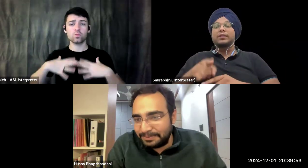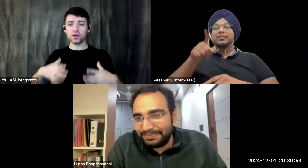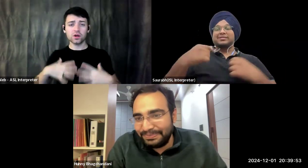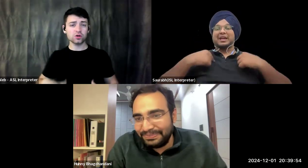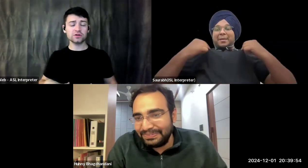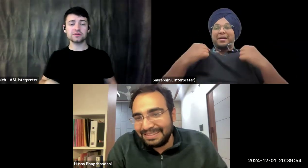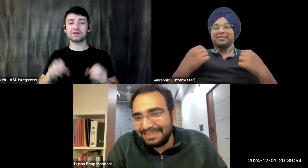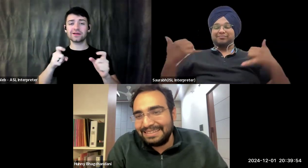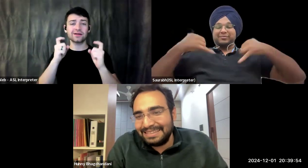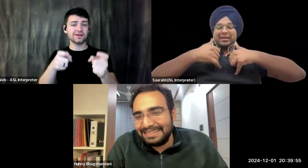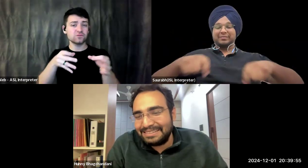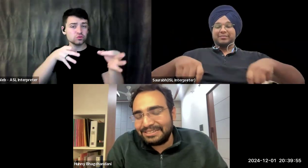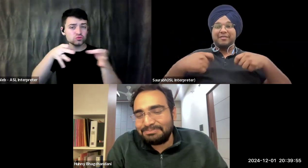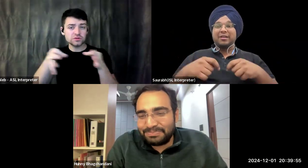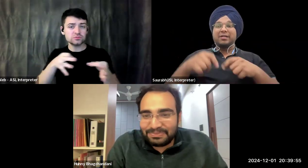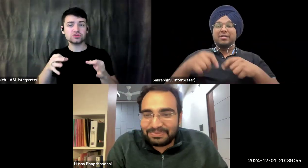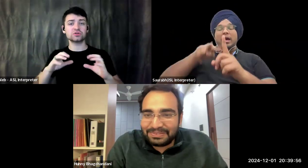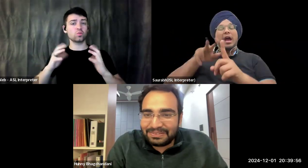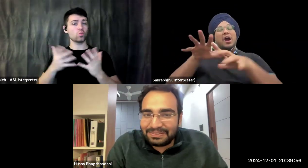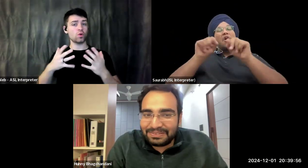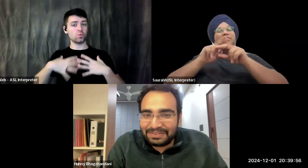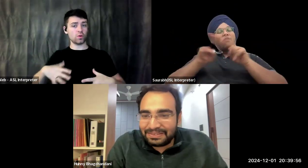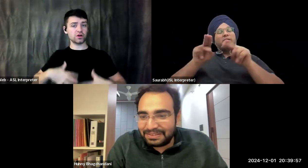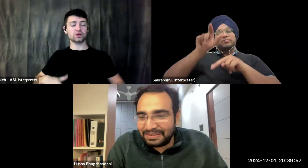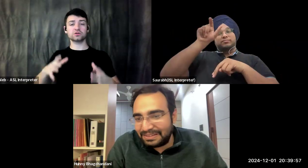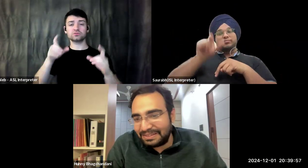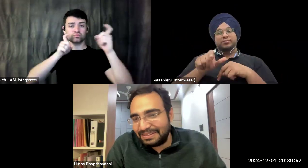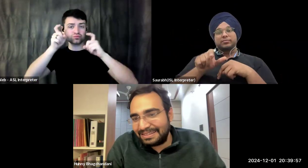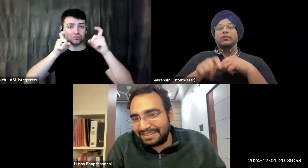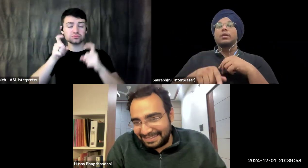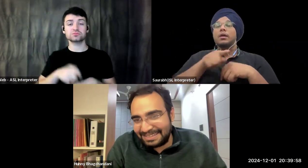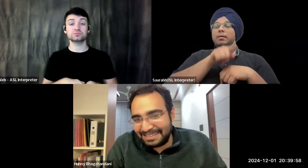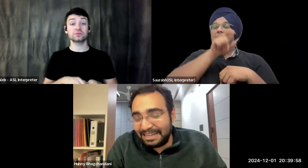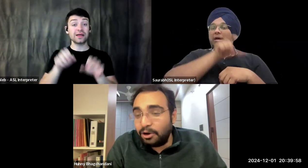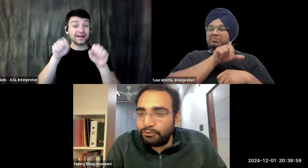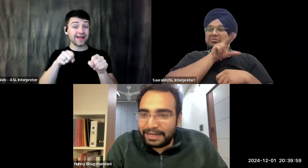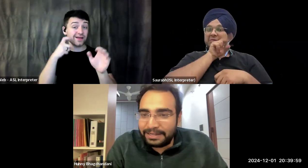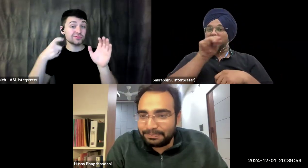Or something. [Dinesh speaking] It can identify more than 300 objects.